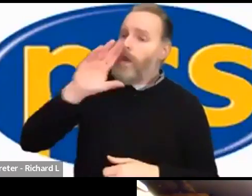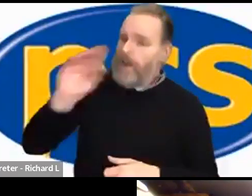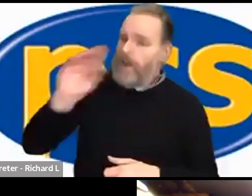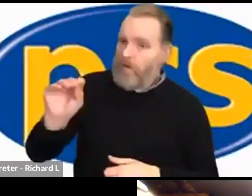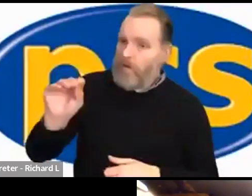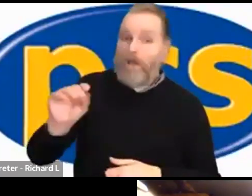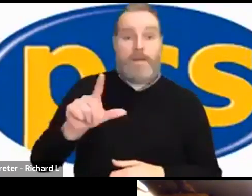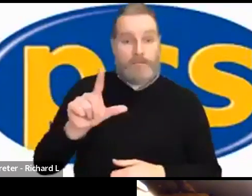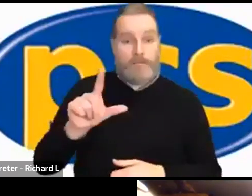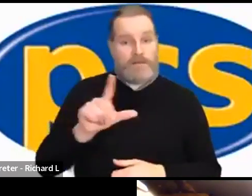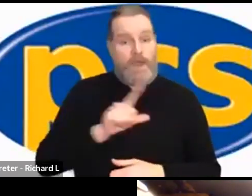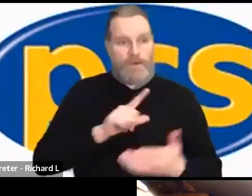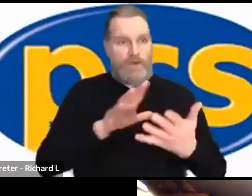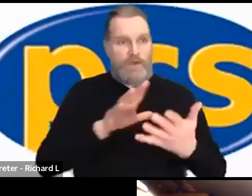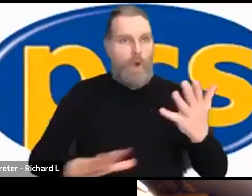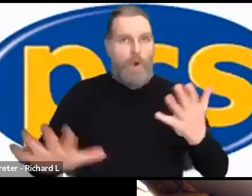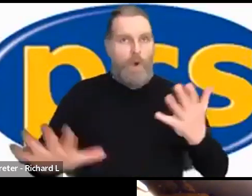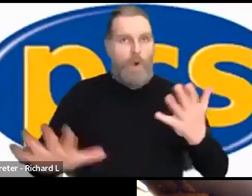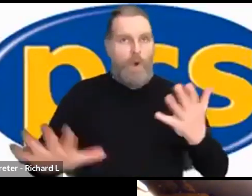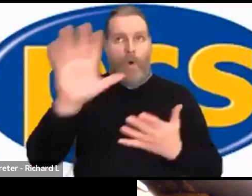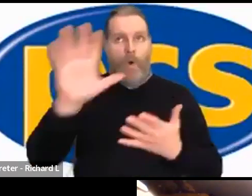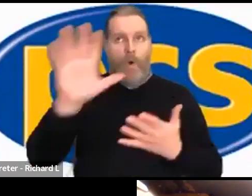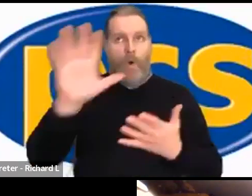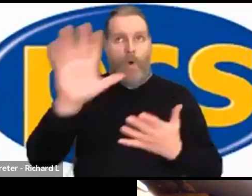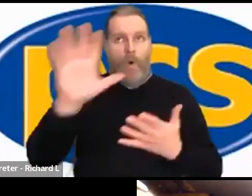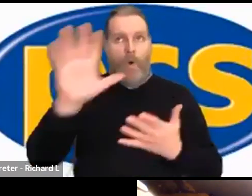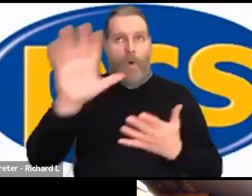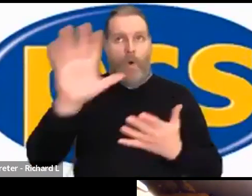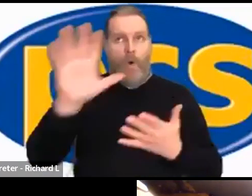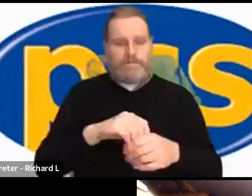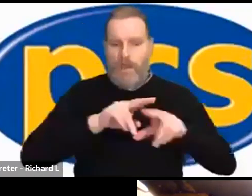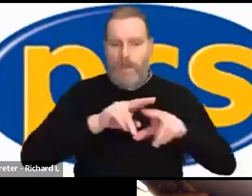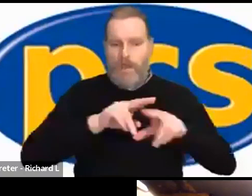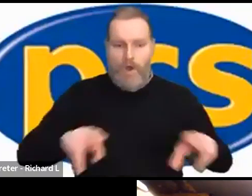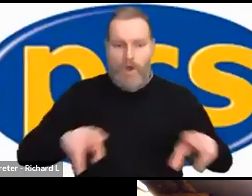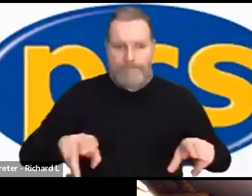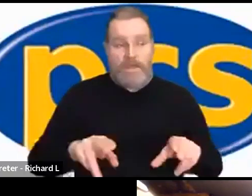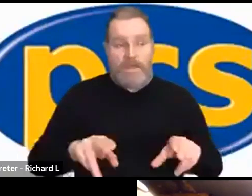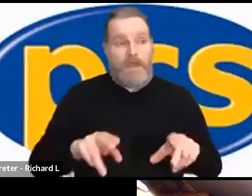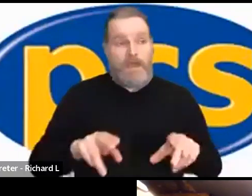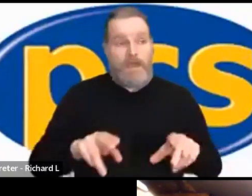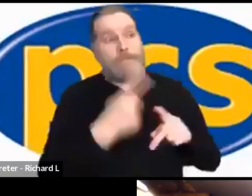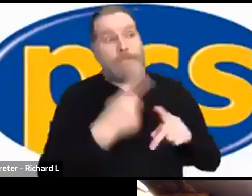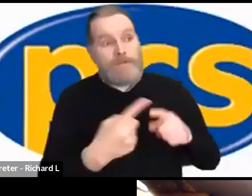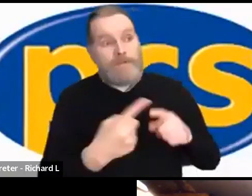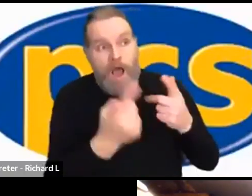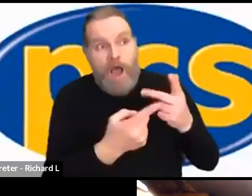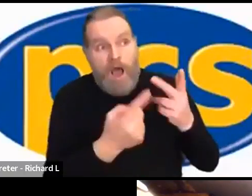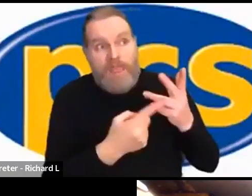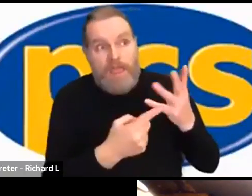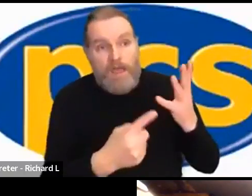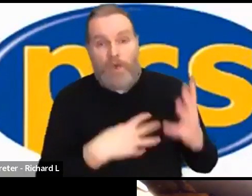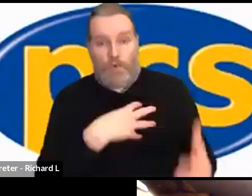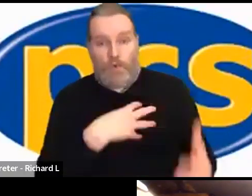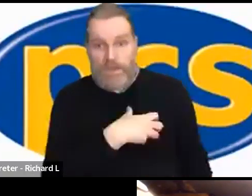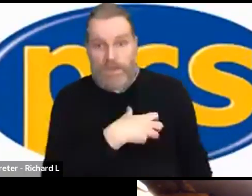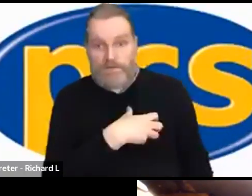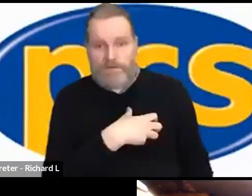But on this occasion , because , because it was an all members strike, and it was being turned eing taken alongside other